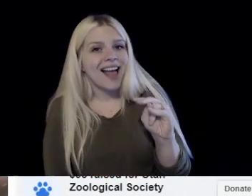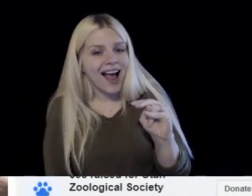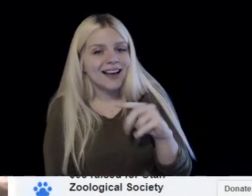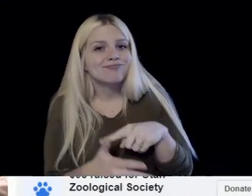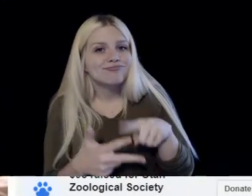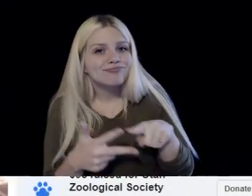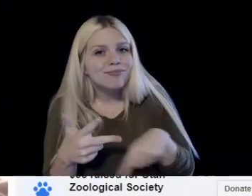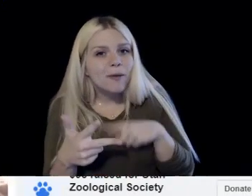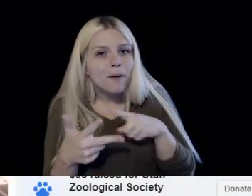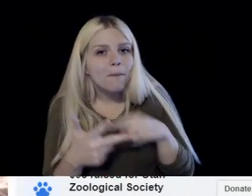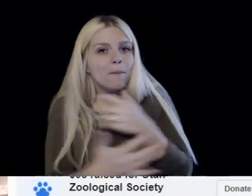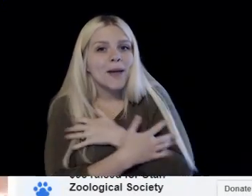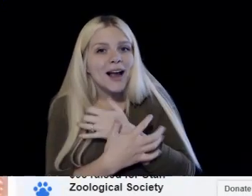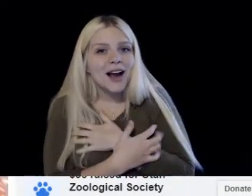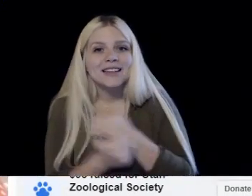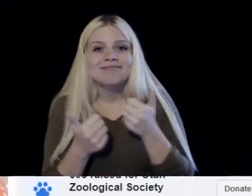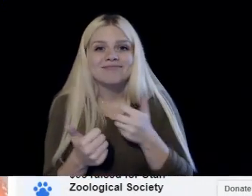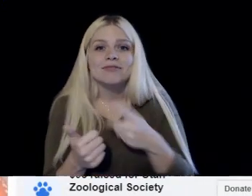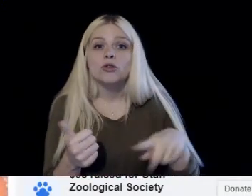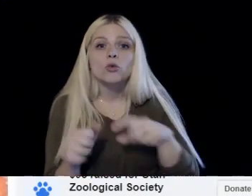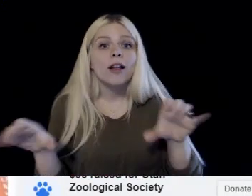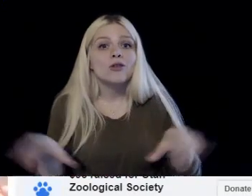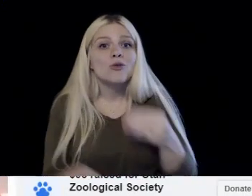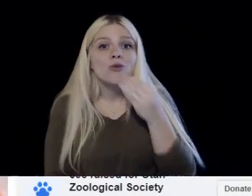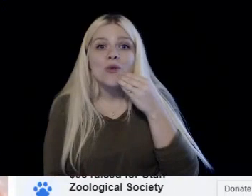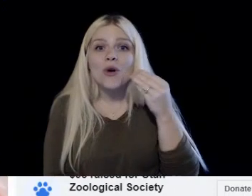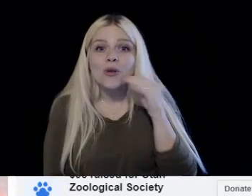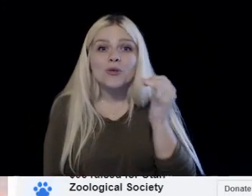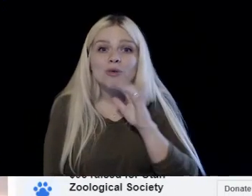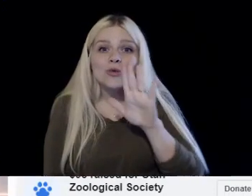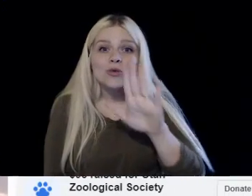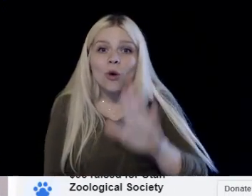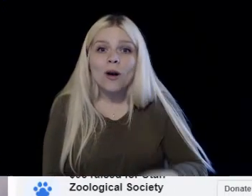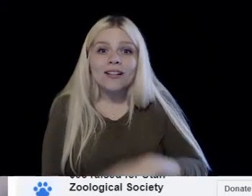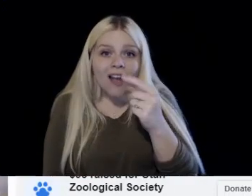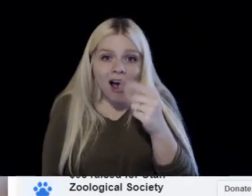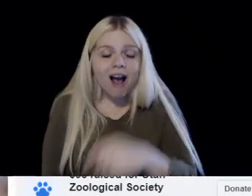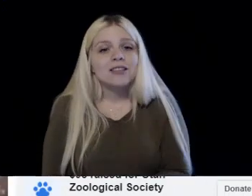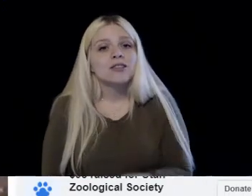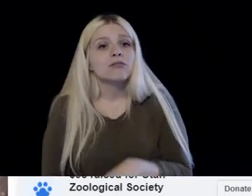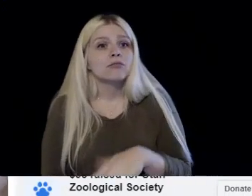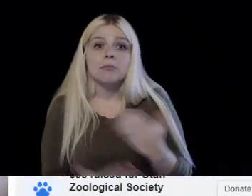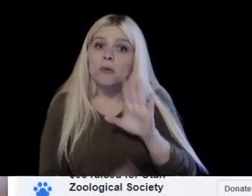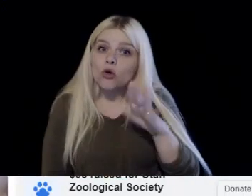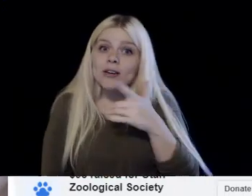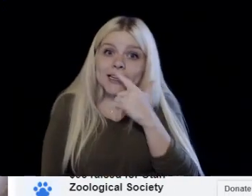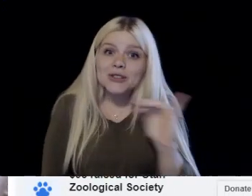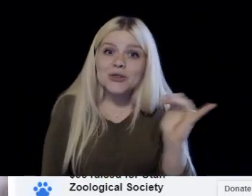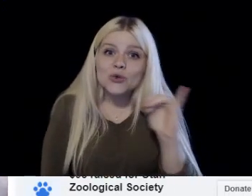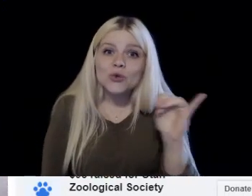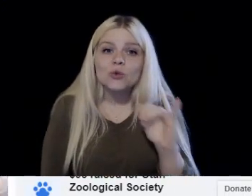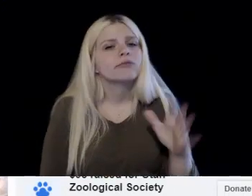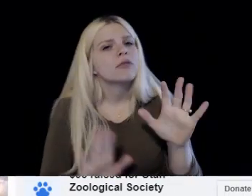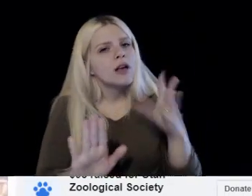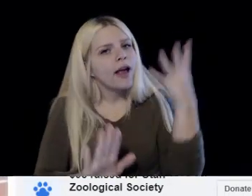something you guys could do for your pets at home, or even your kids at home. Outside treats, only.